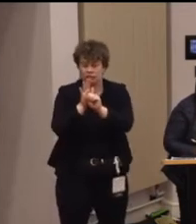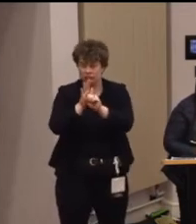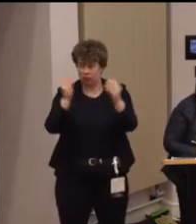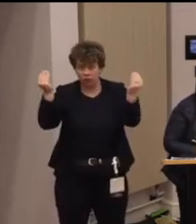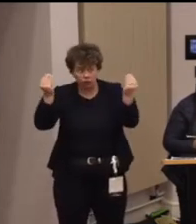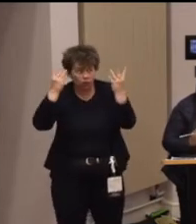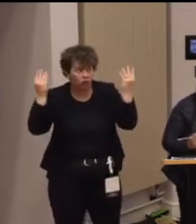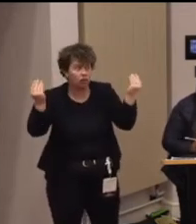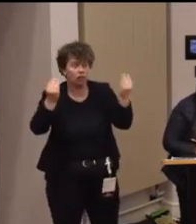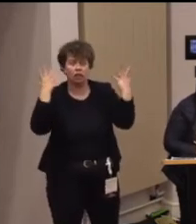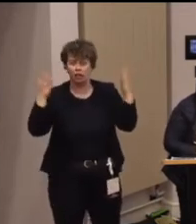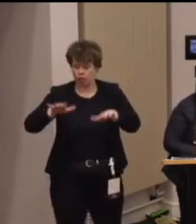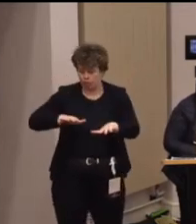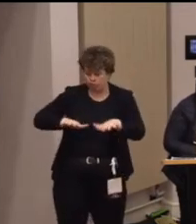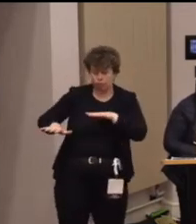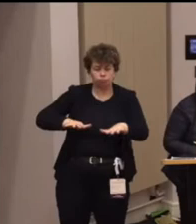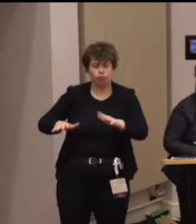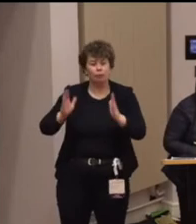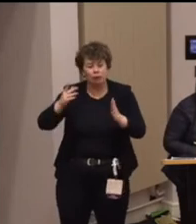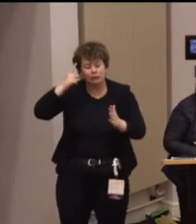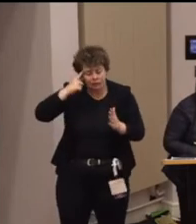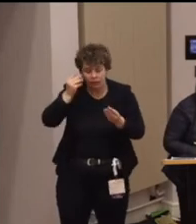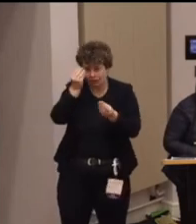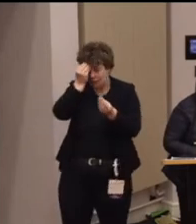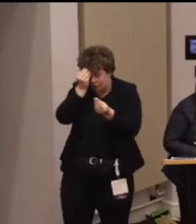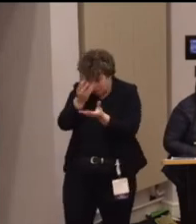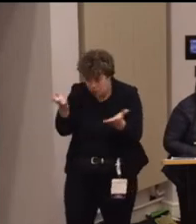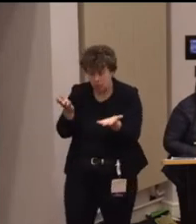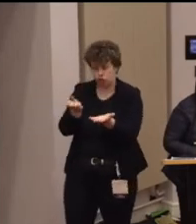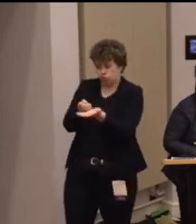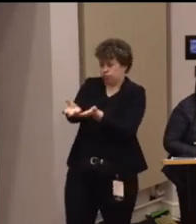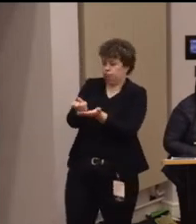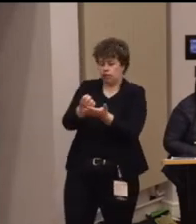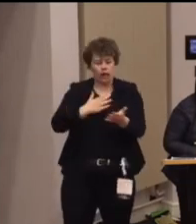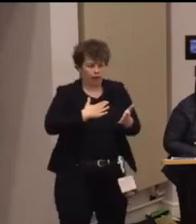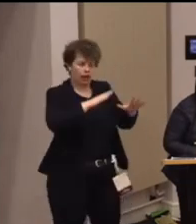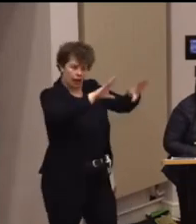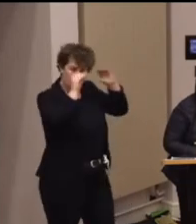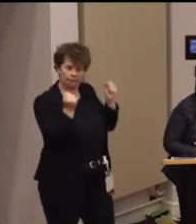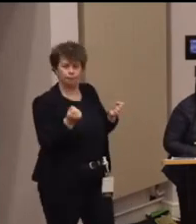like the accessible formats and majors related with informations to ensure that the different